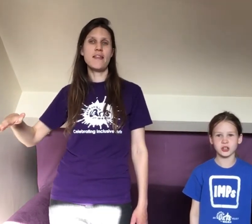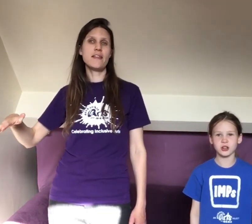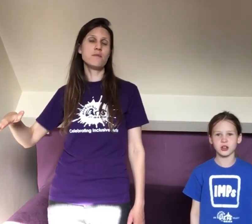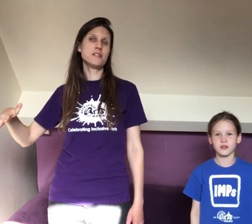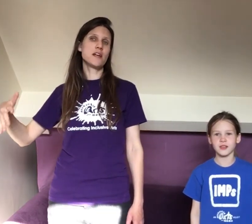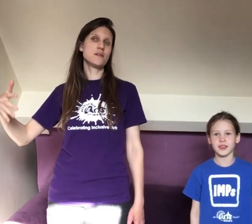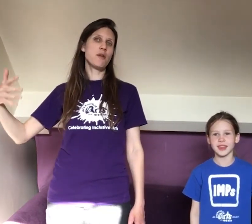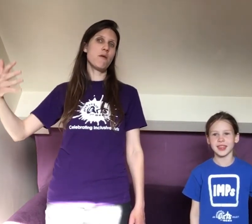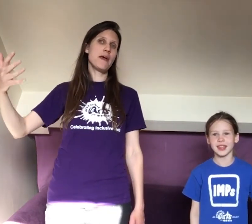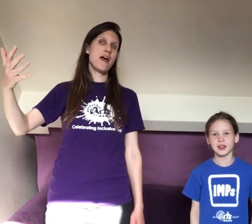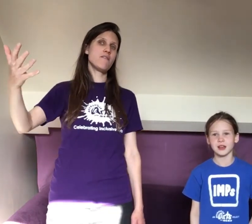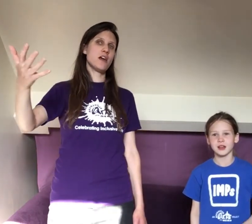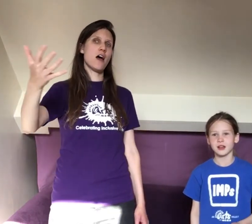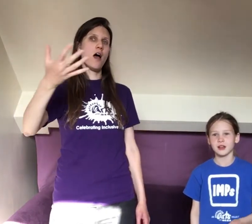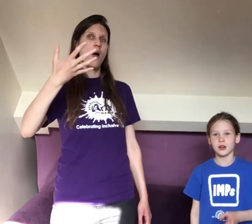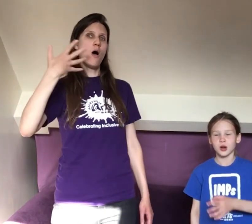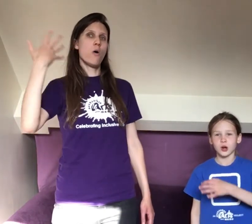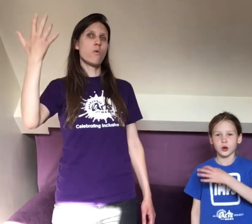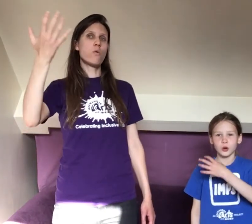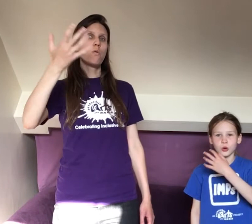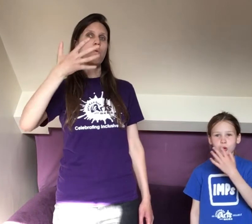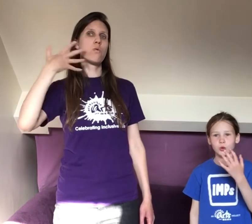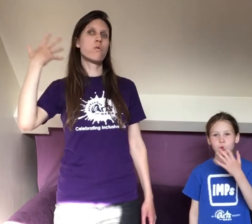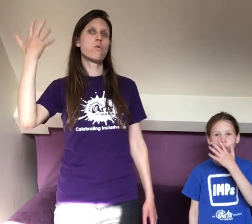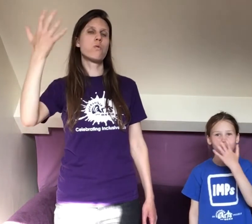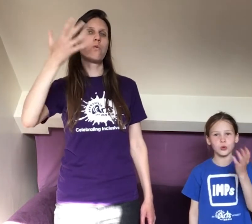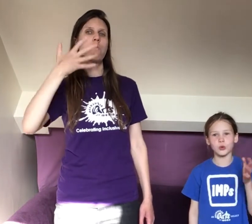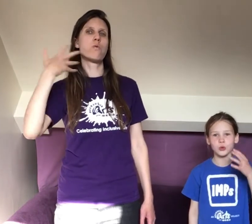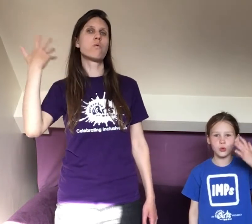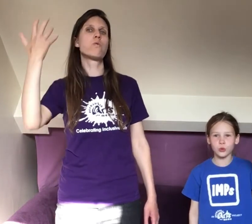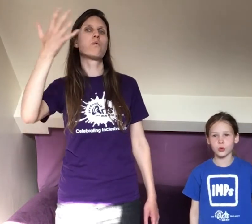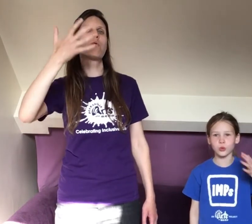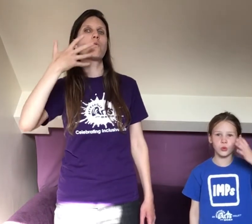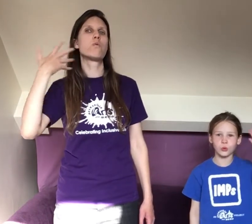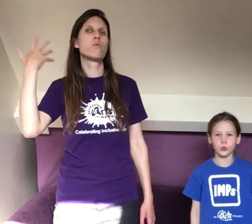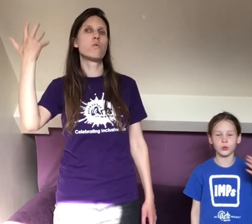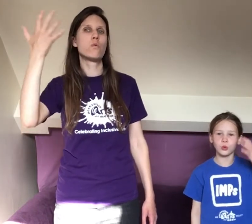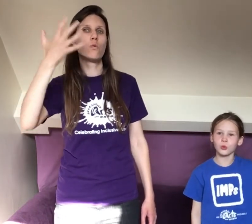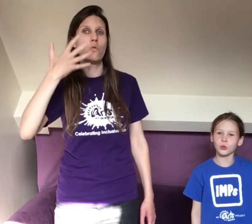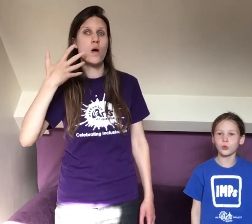And then the wind’s going to blow a bit heavier [BLOW].